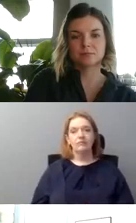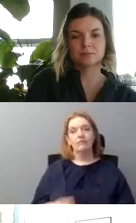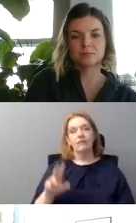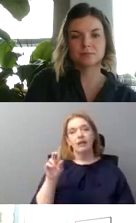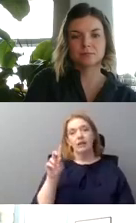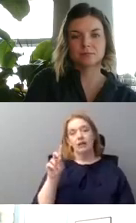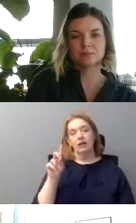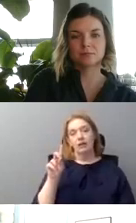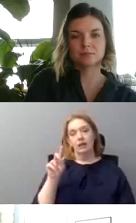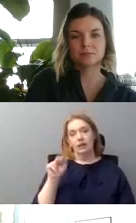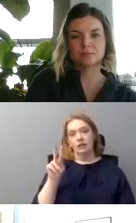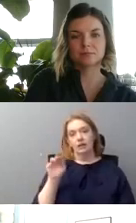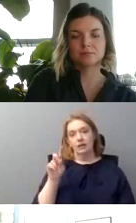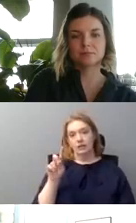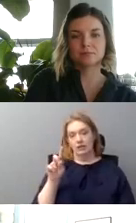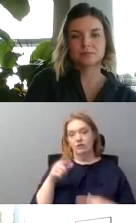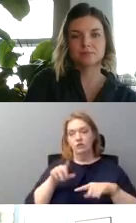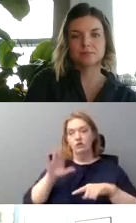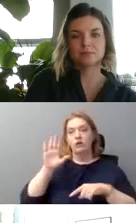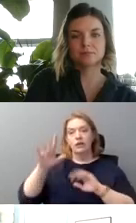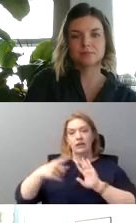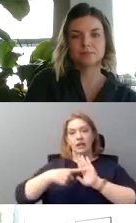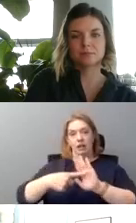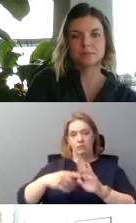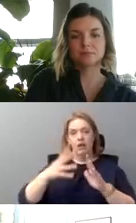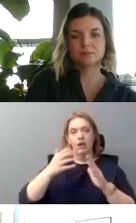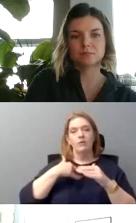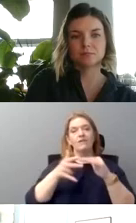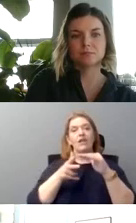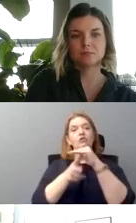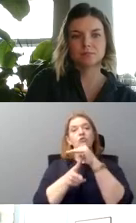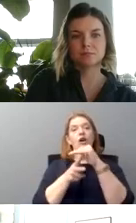have the garage door open. He really wants to have people from the neighborhood come by and sit down,